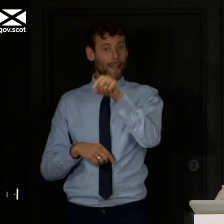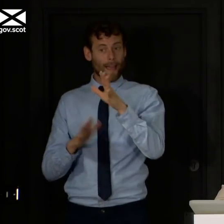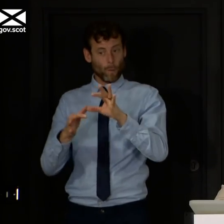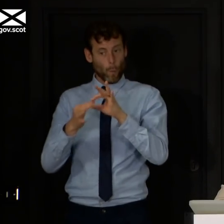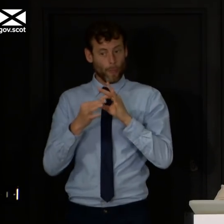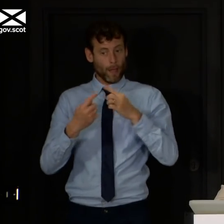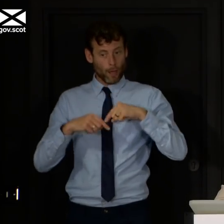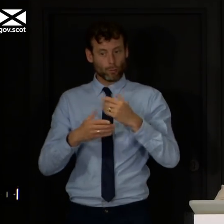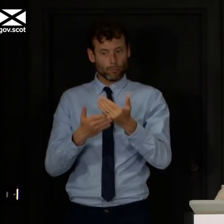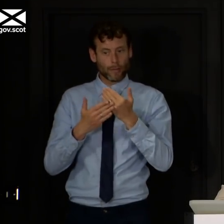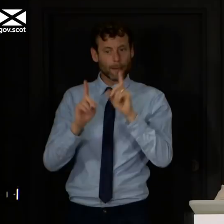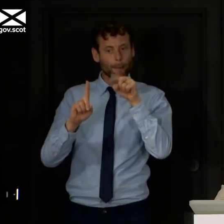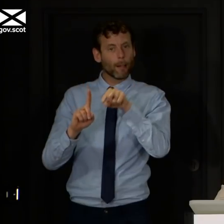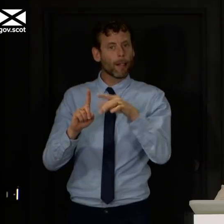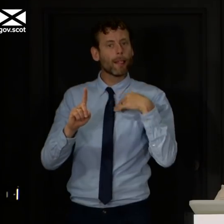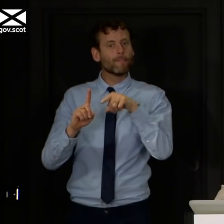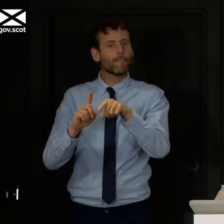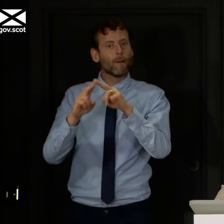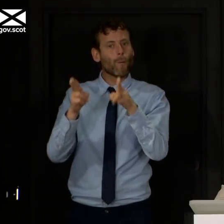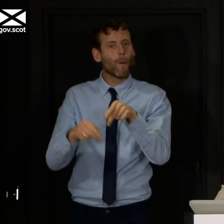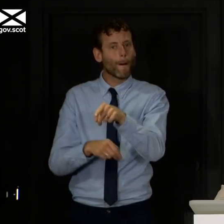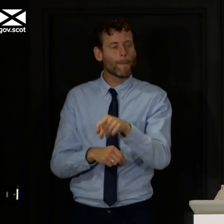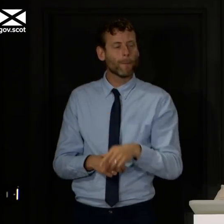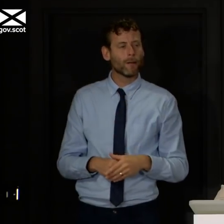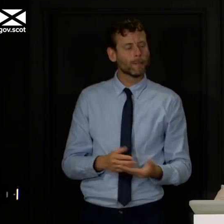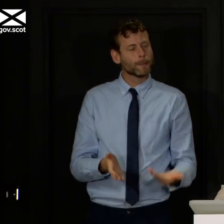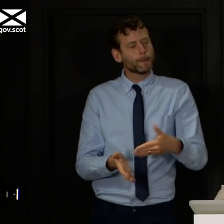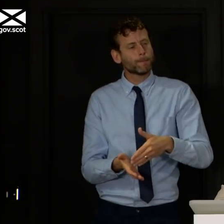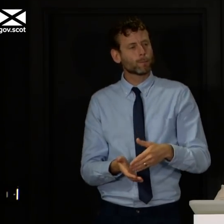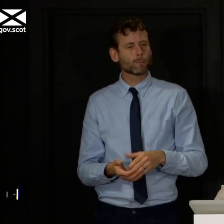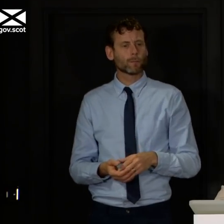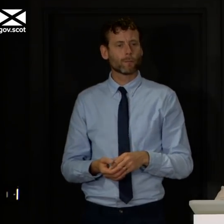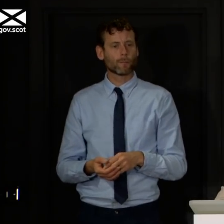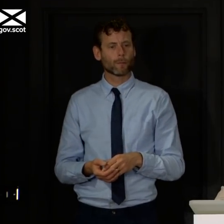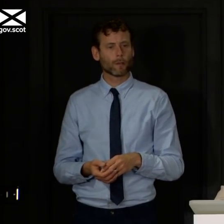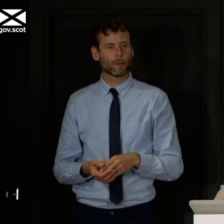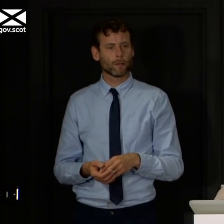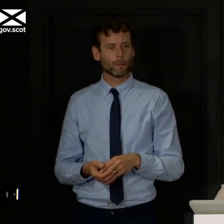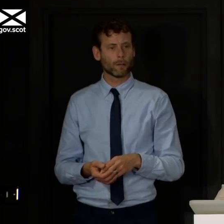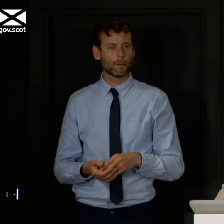I think the final point I would make there is just... what has occurred in care homes,